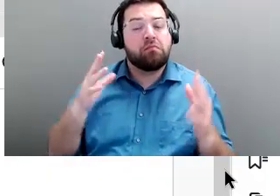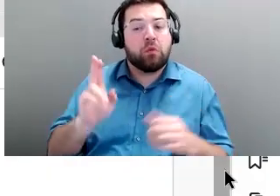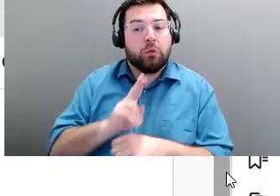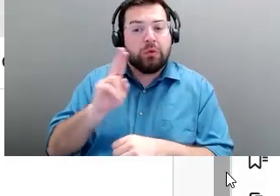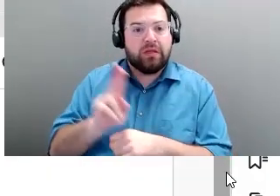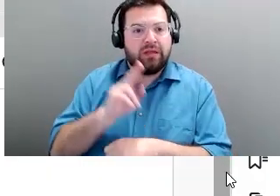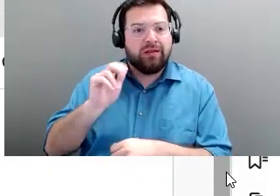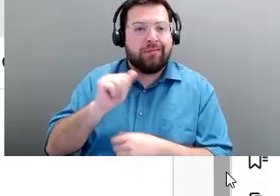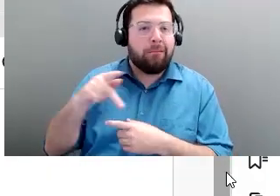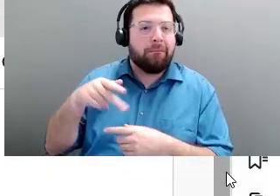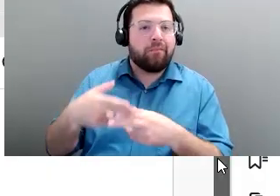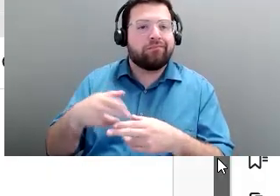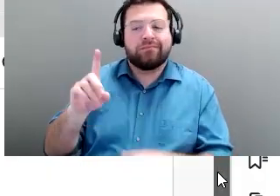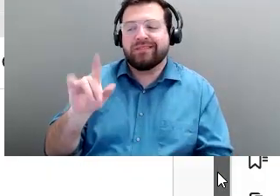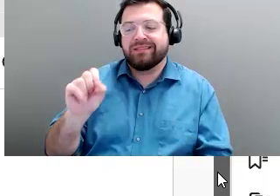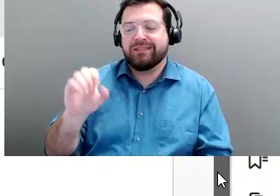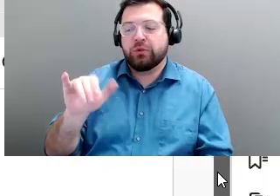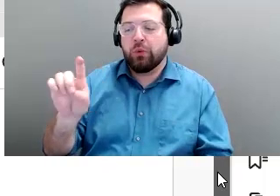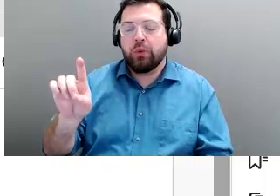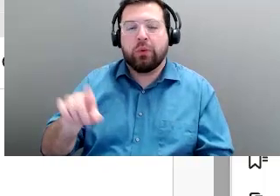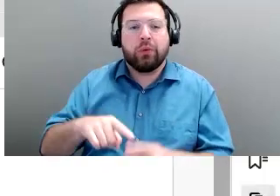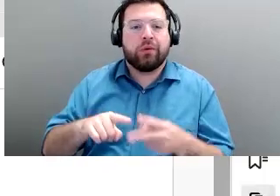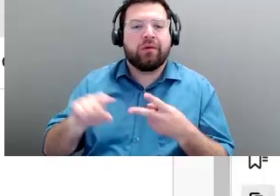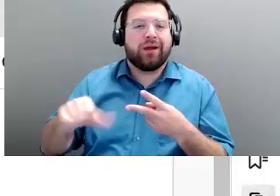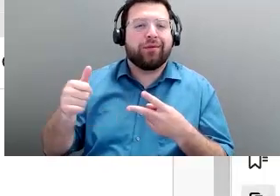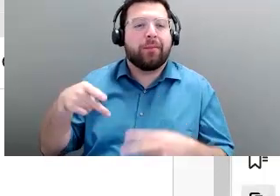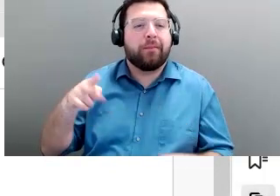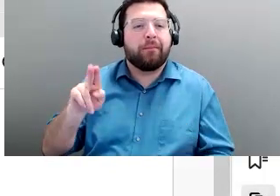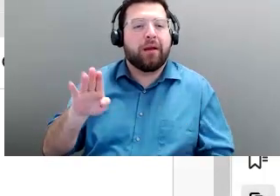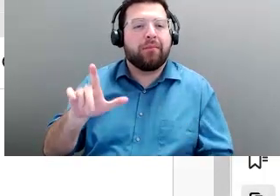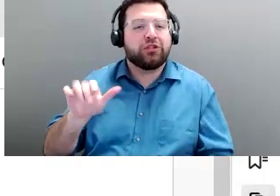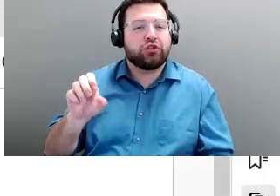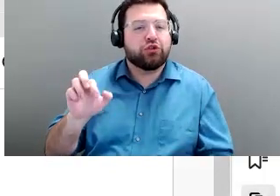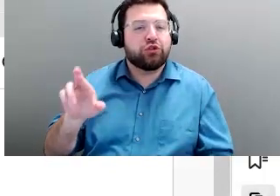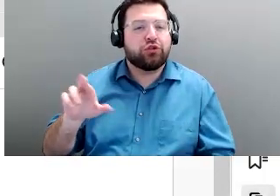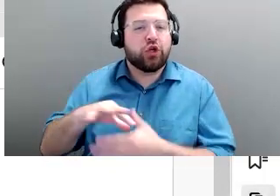publisher content or some other, you know, website.